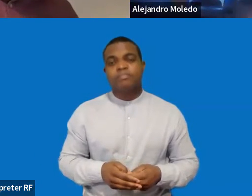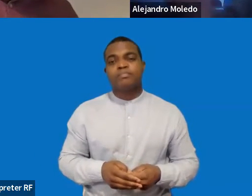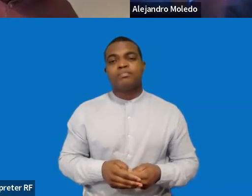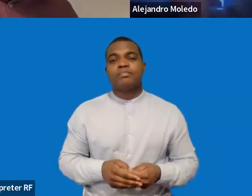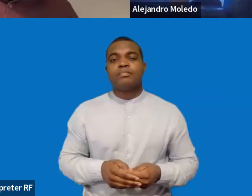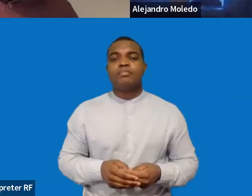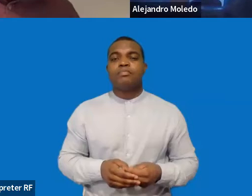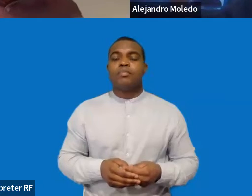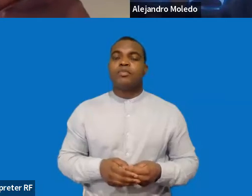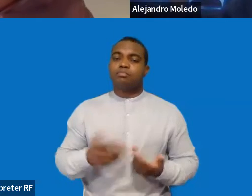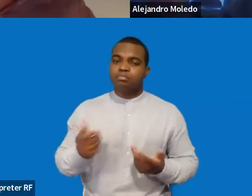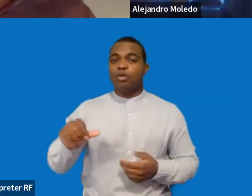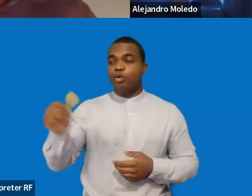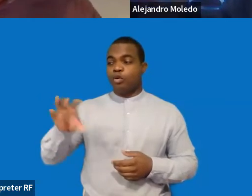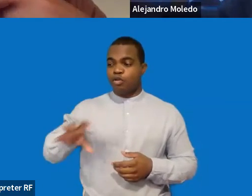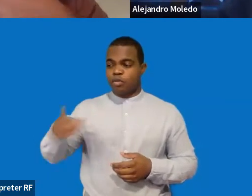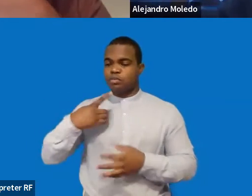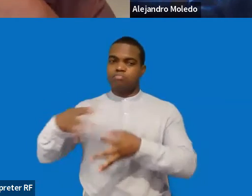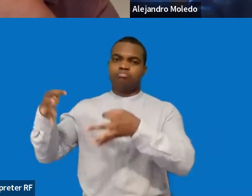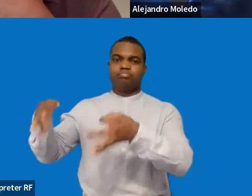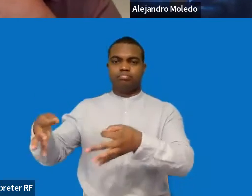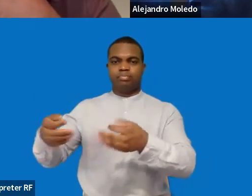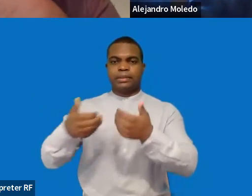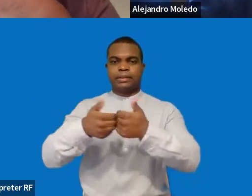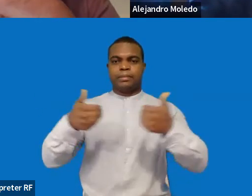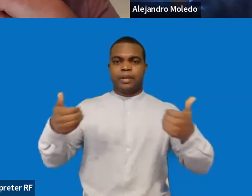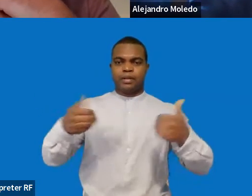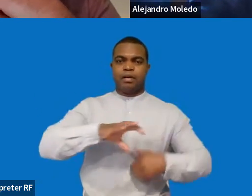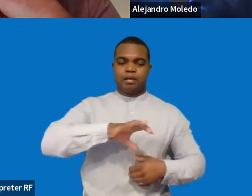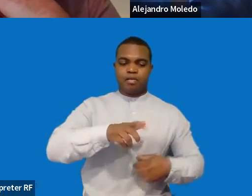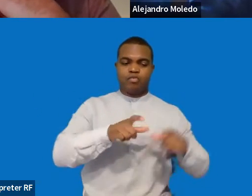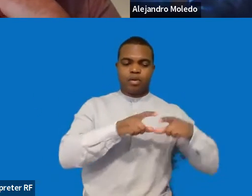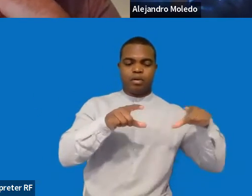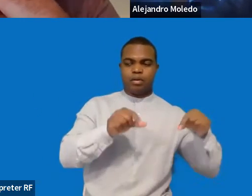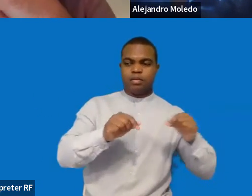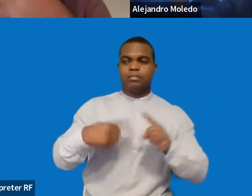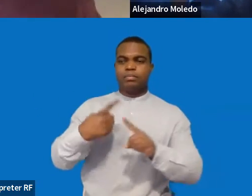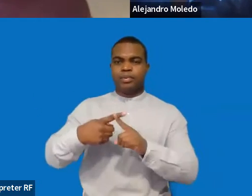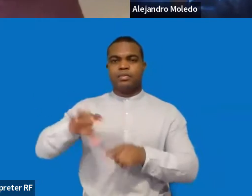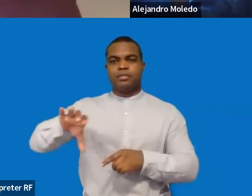as we do in other domains such as health. It was already mentioned by André